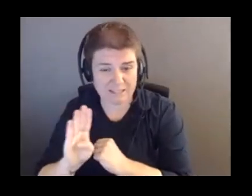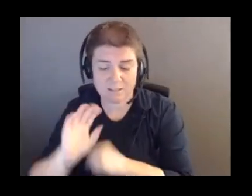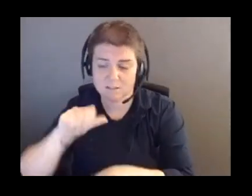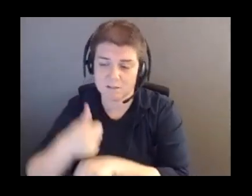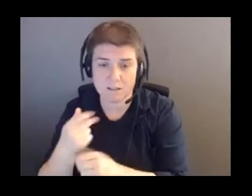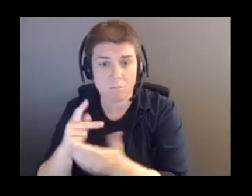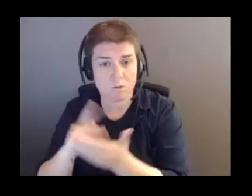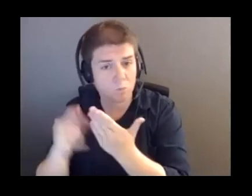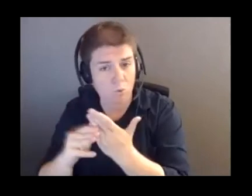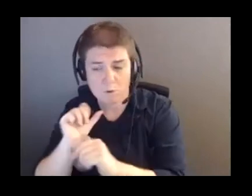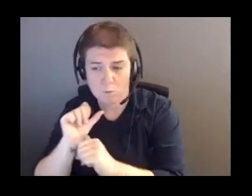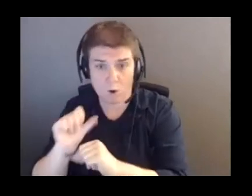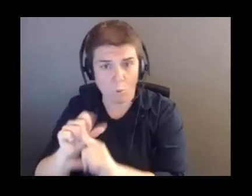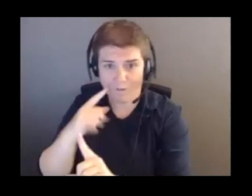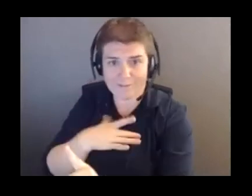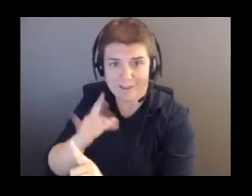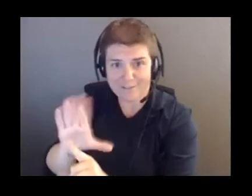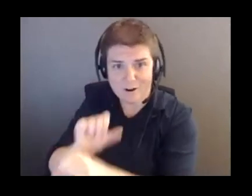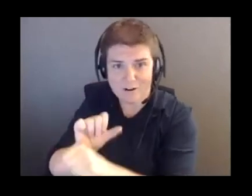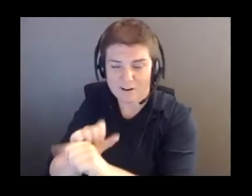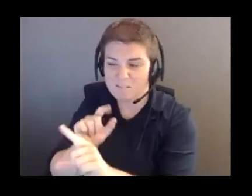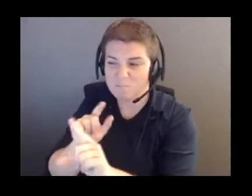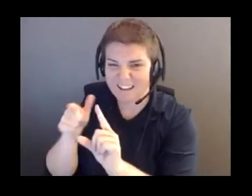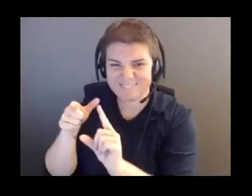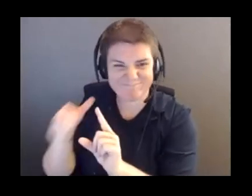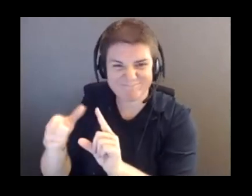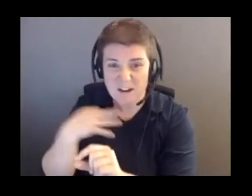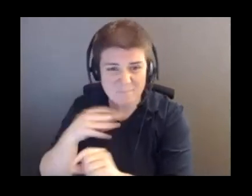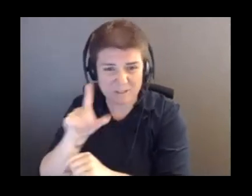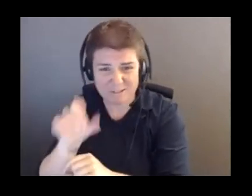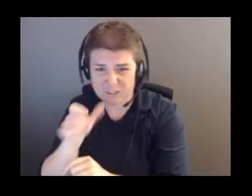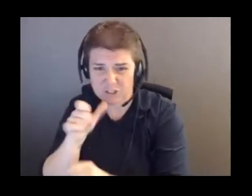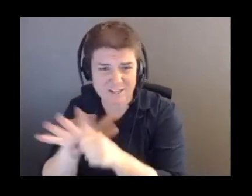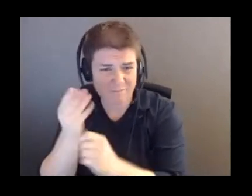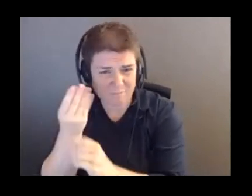loves, but they have not answered the application questions sufficiently, they have not demonstrated